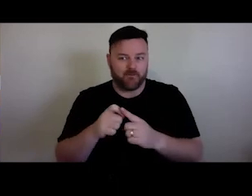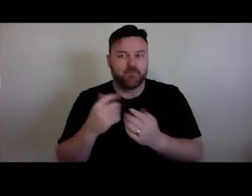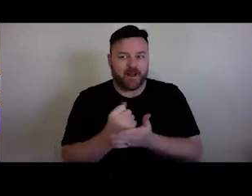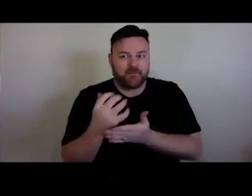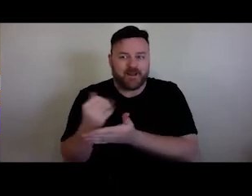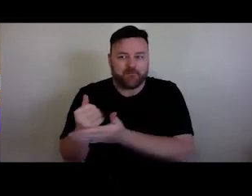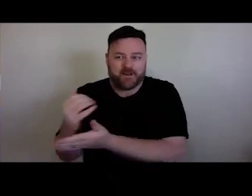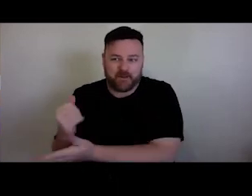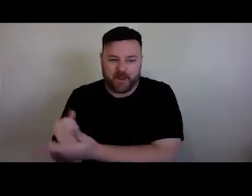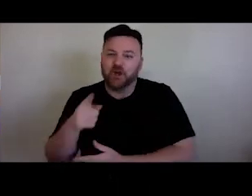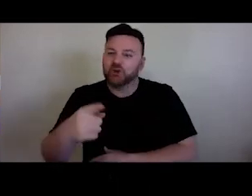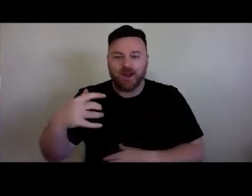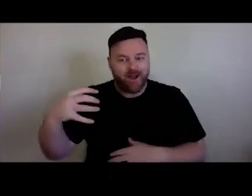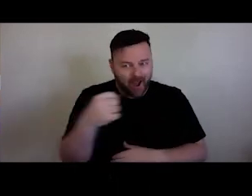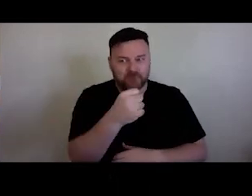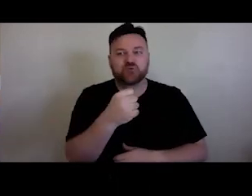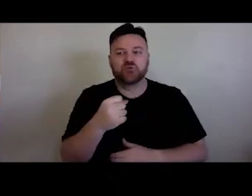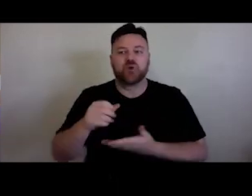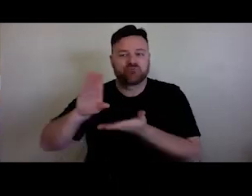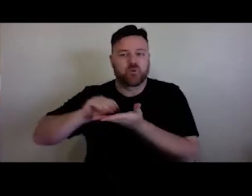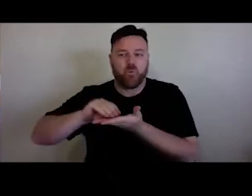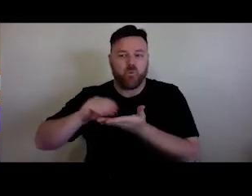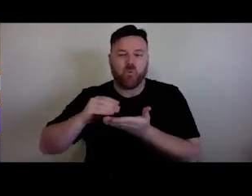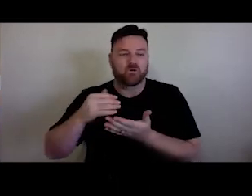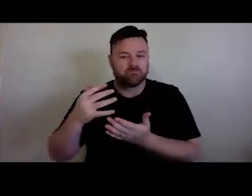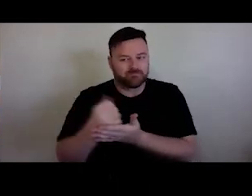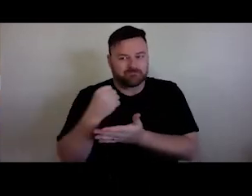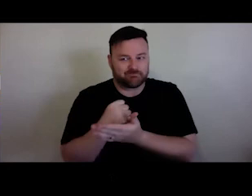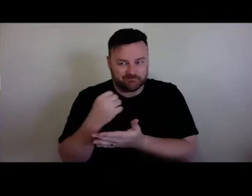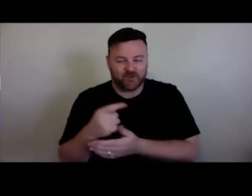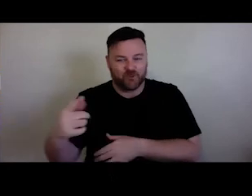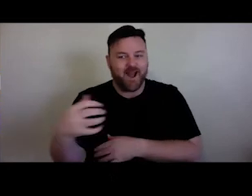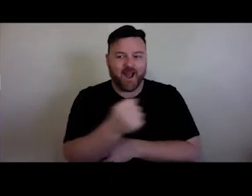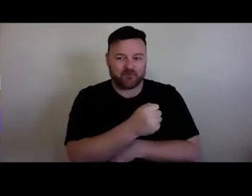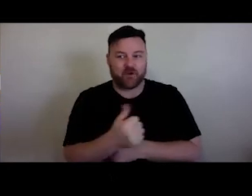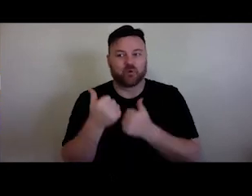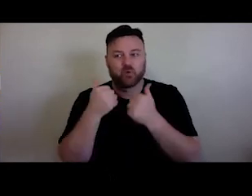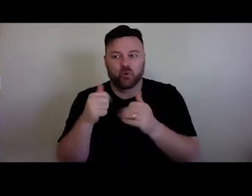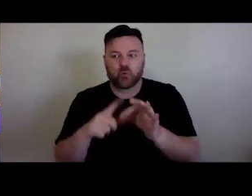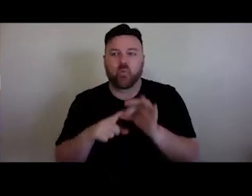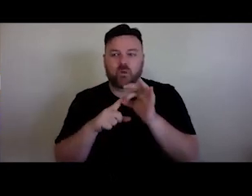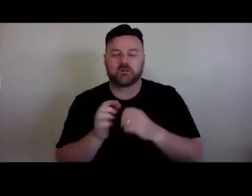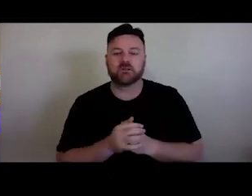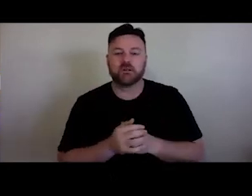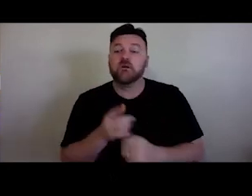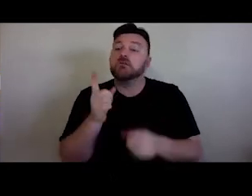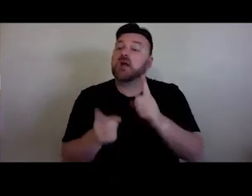that you need to have a good recording back-up of your data. I always find that, you know, sometimes the internet miefr a